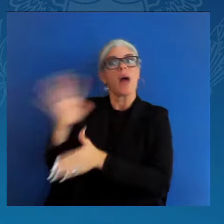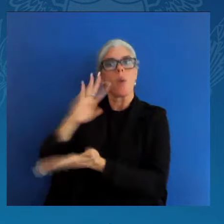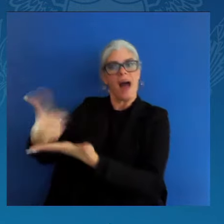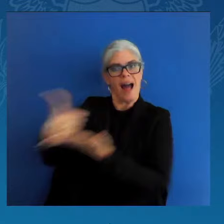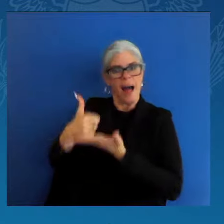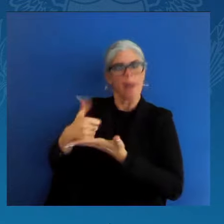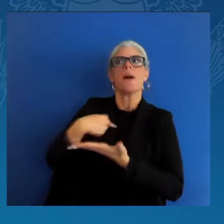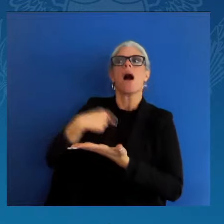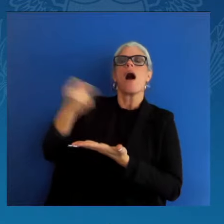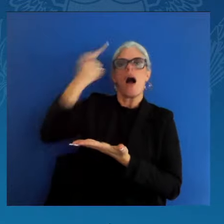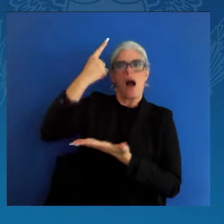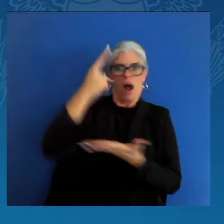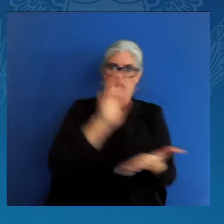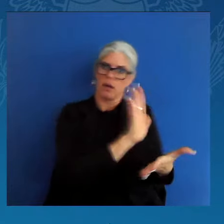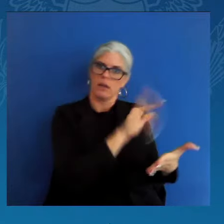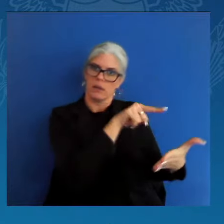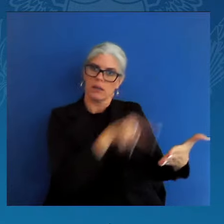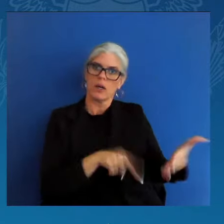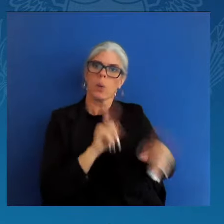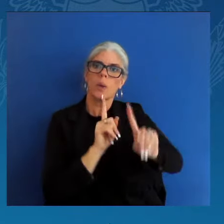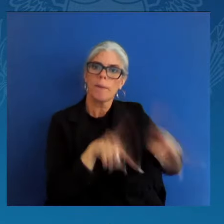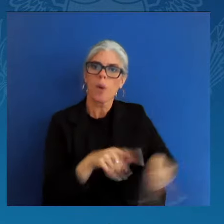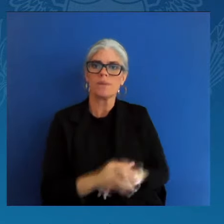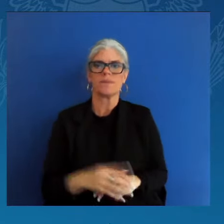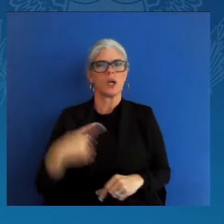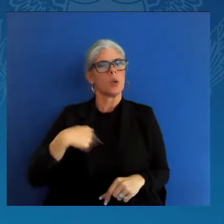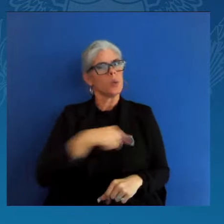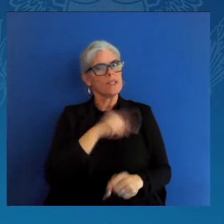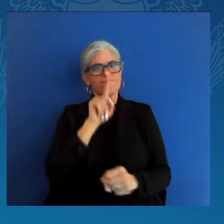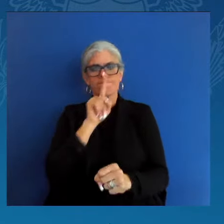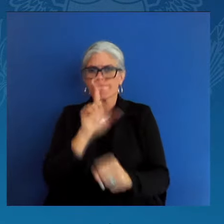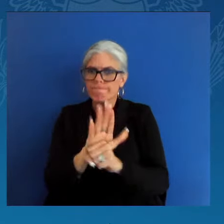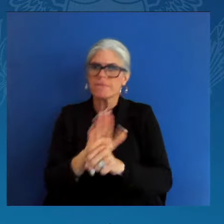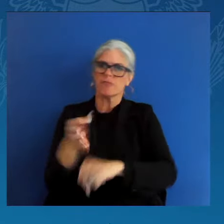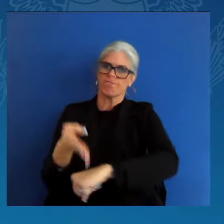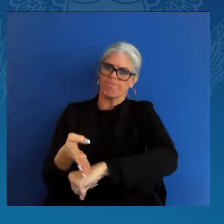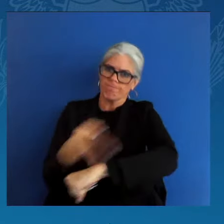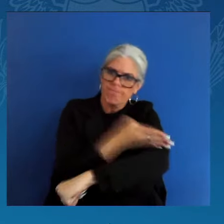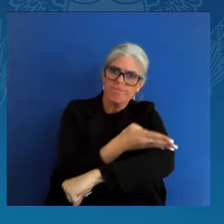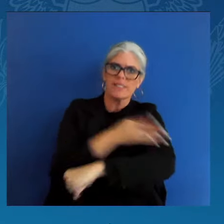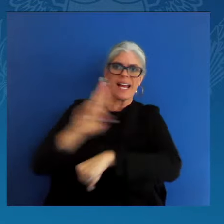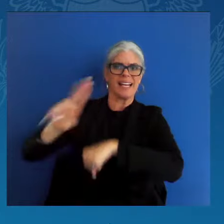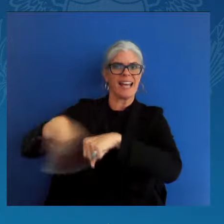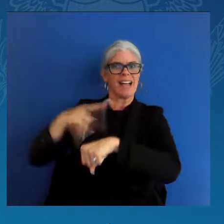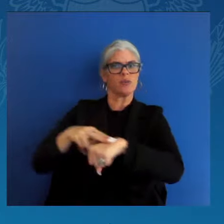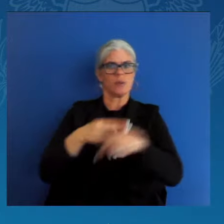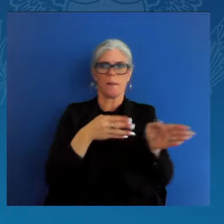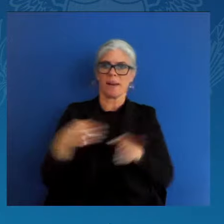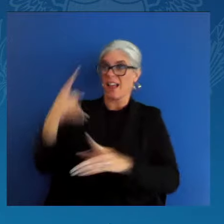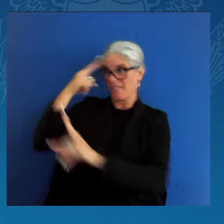And that commitment remains constant and is in fact, more relevant and important than ever. Thanks.